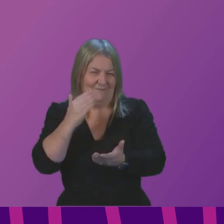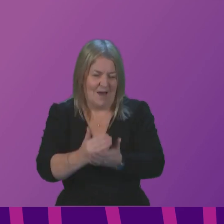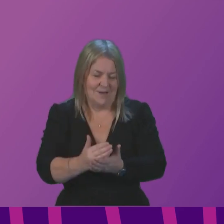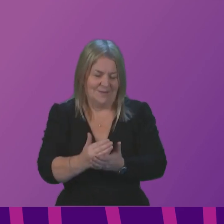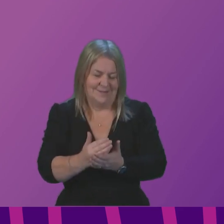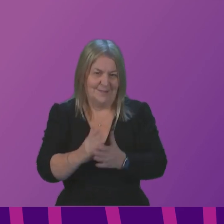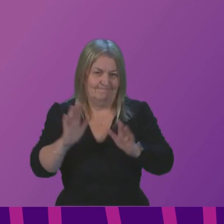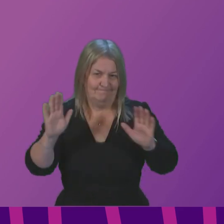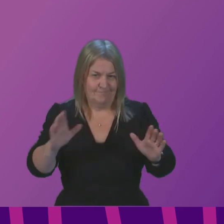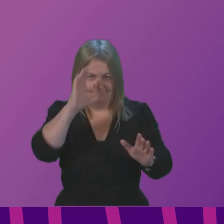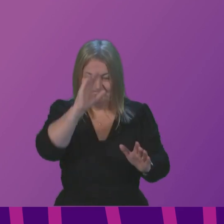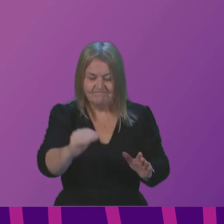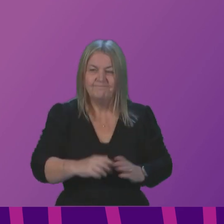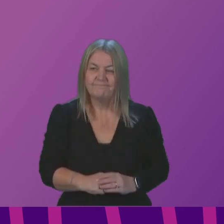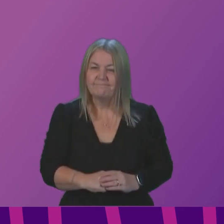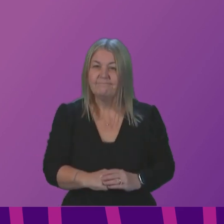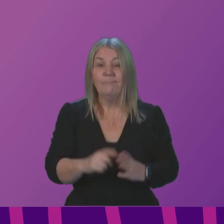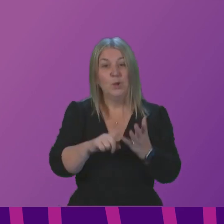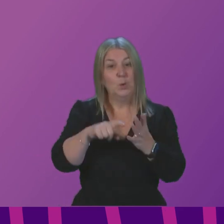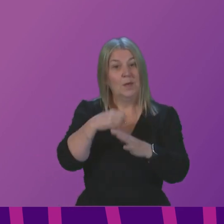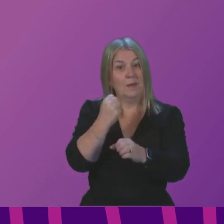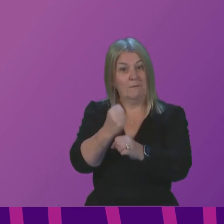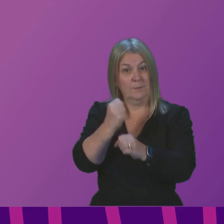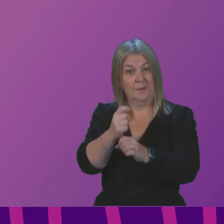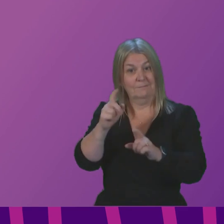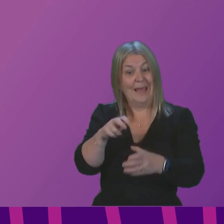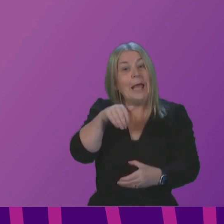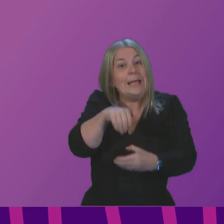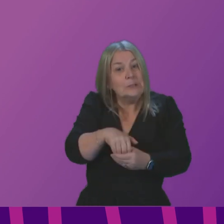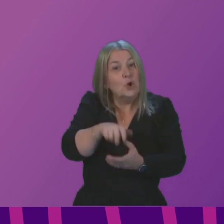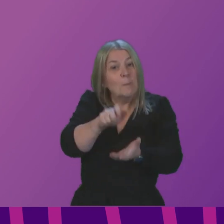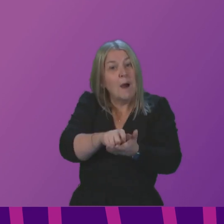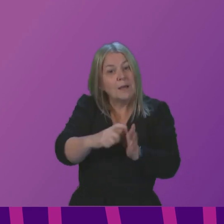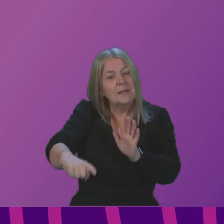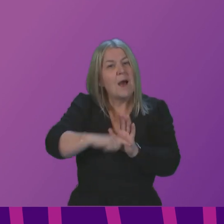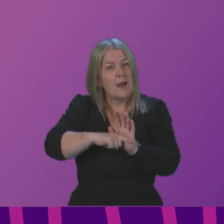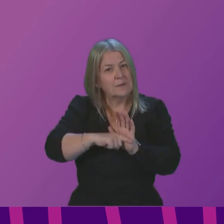for any other reason—and that is the United Kingdom Internal Market Act 2020. Any changes